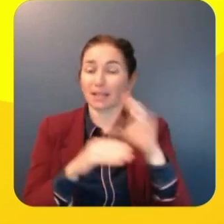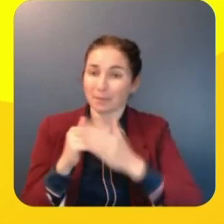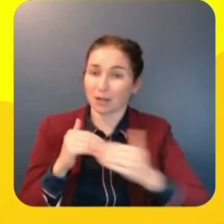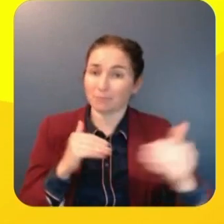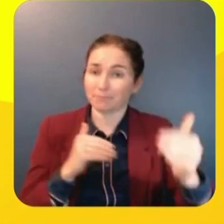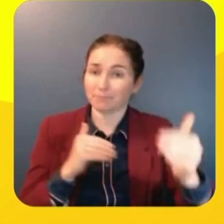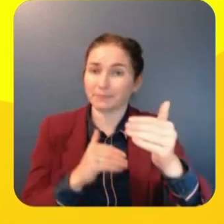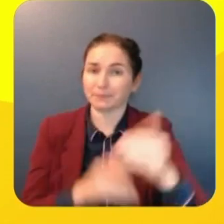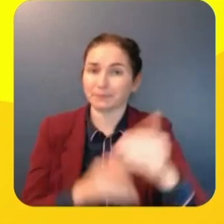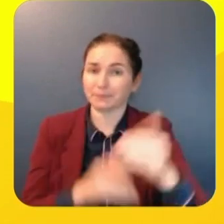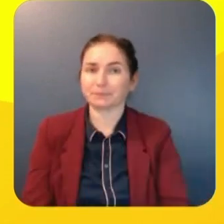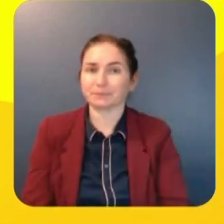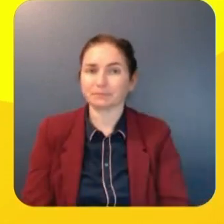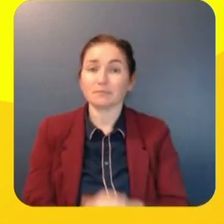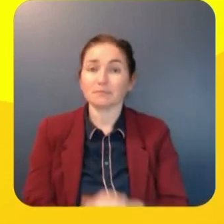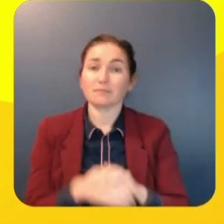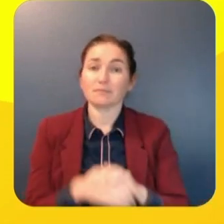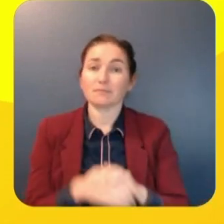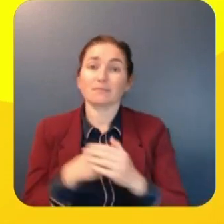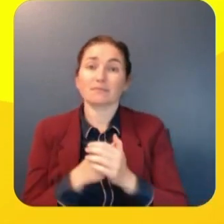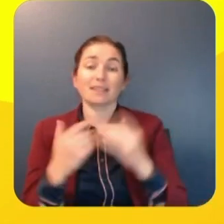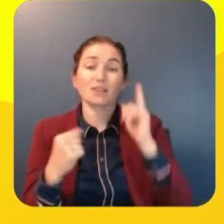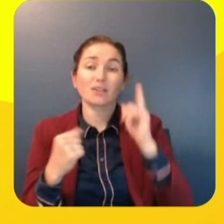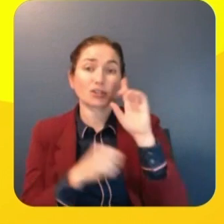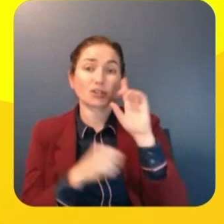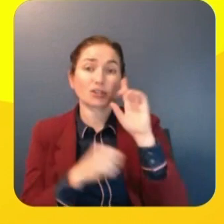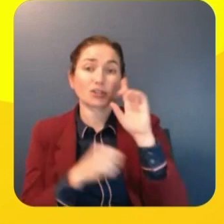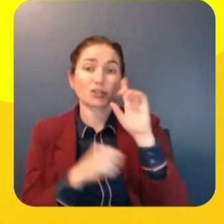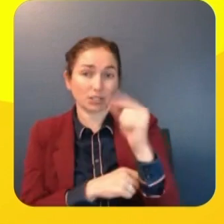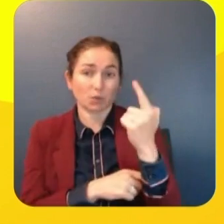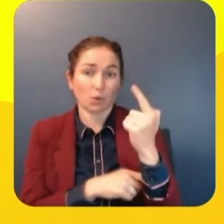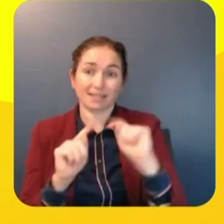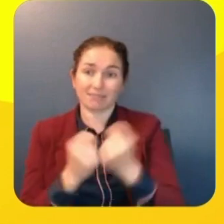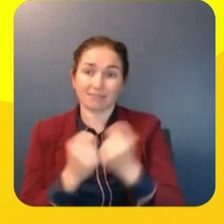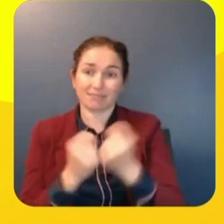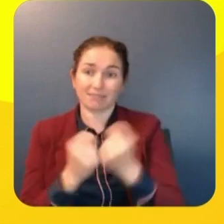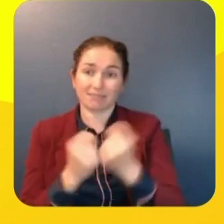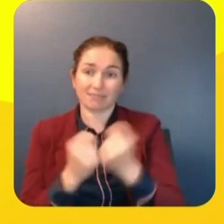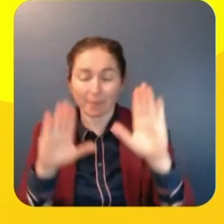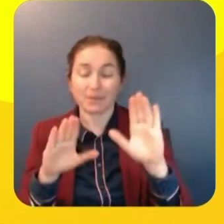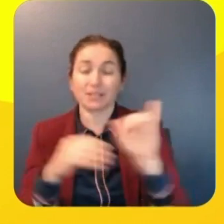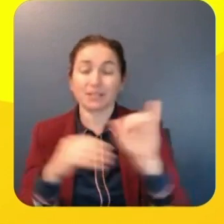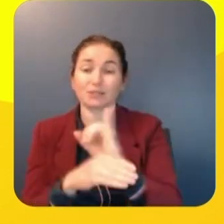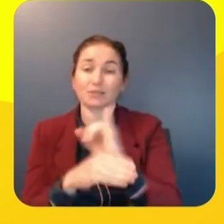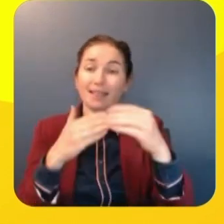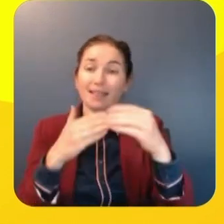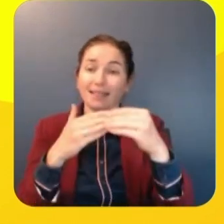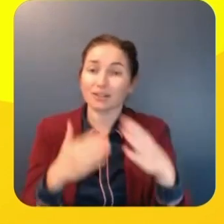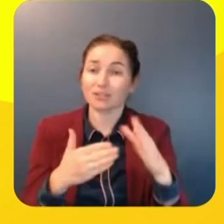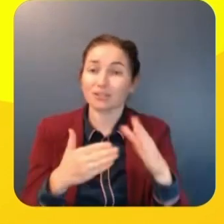As we've heard in 2021, a team of phenomenal industry leaders, academics and not industry stakeholders published